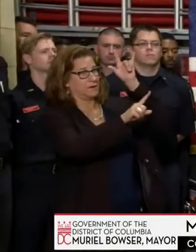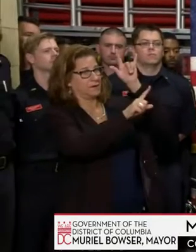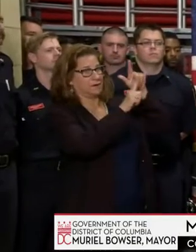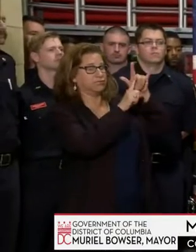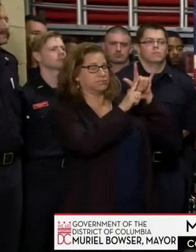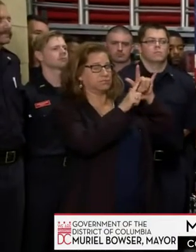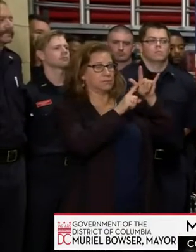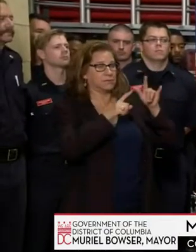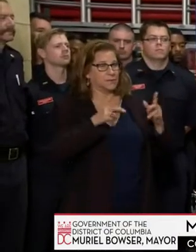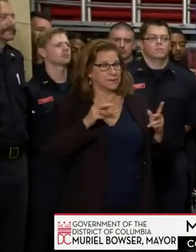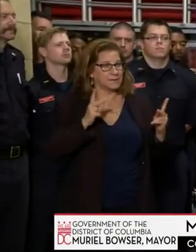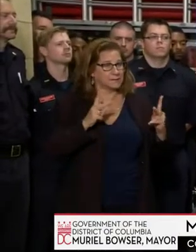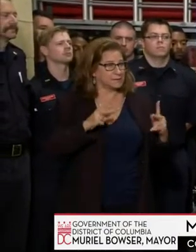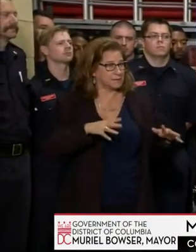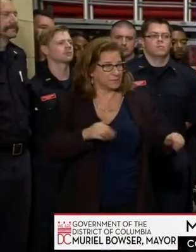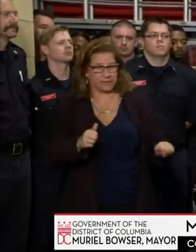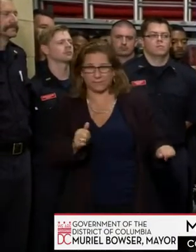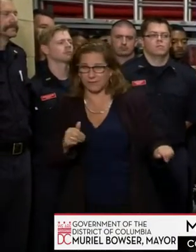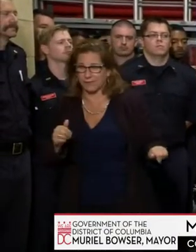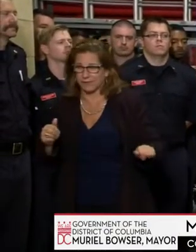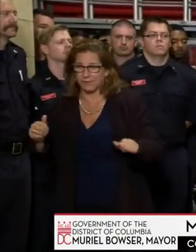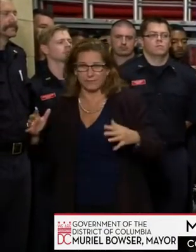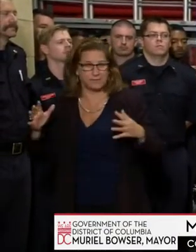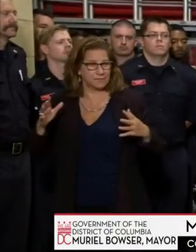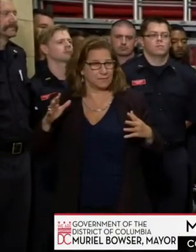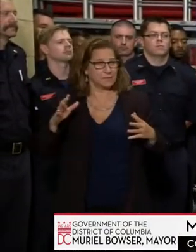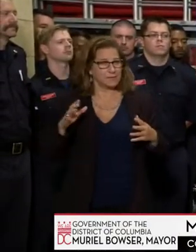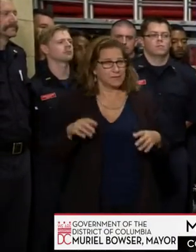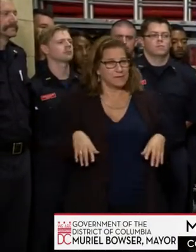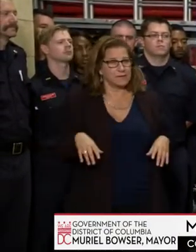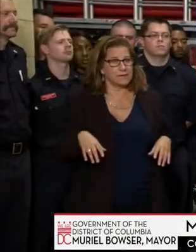THEY RACED IN TO RESCUE. THEY RACED IN TO PROTECT AND